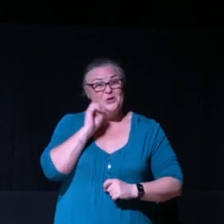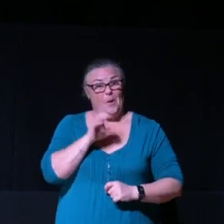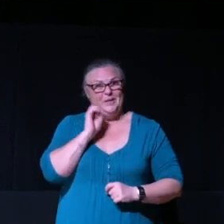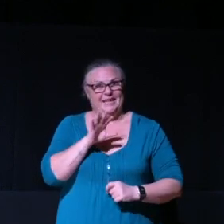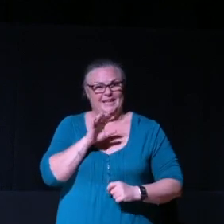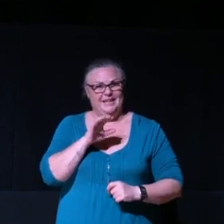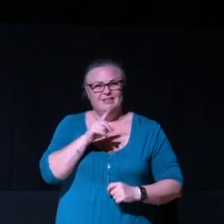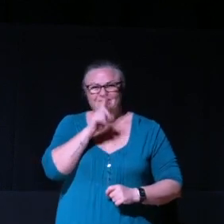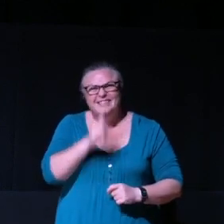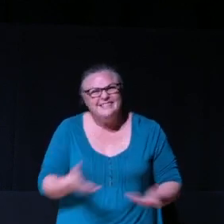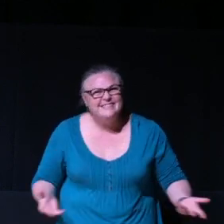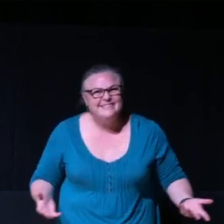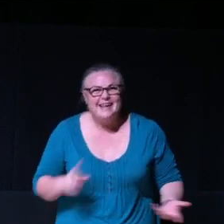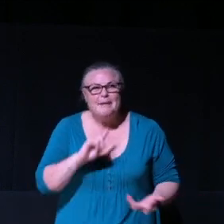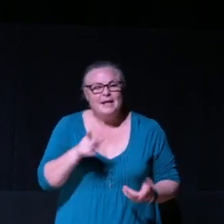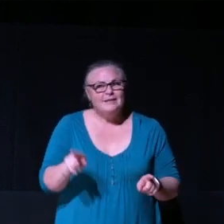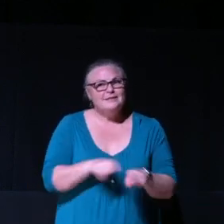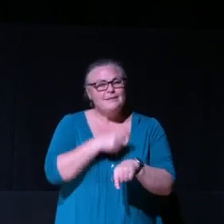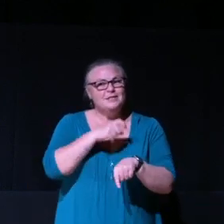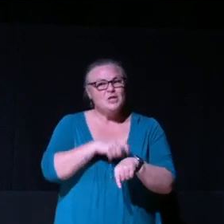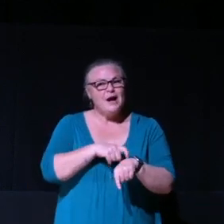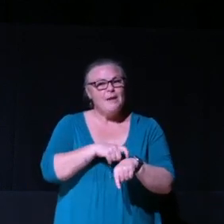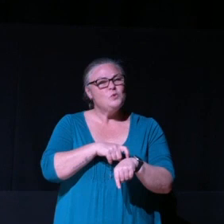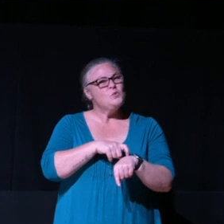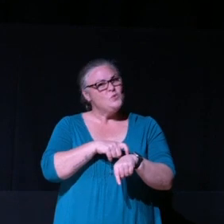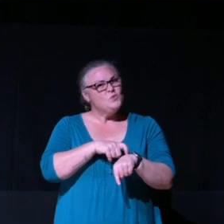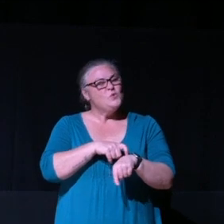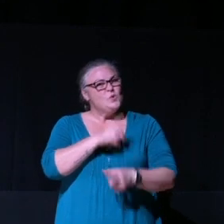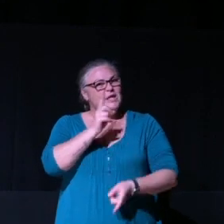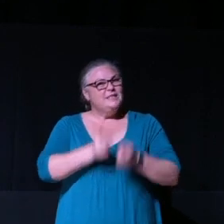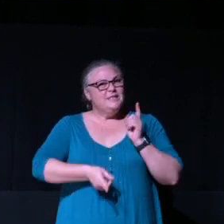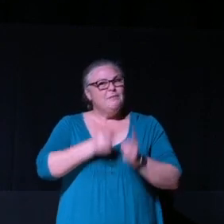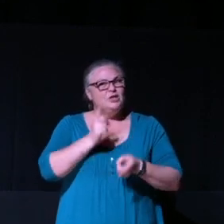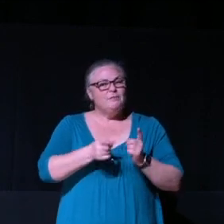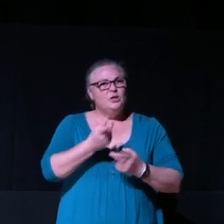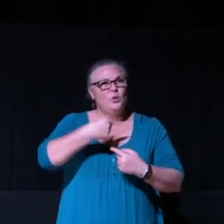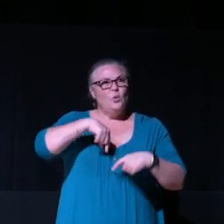ridiculous but at the same time we're sort of living in that every once in a while. We self-sensor because we're